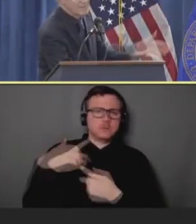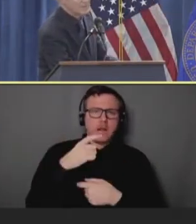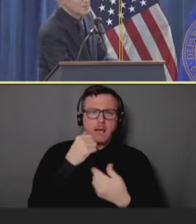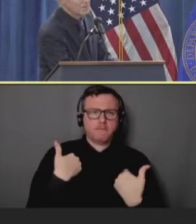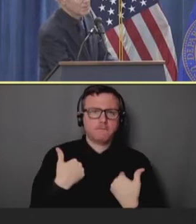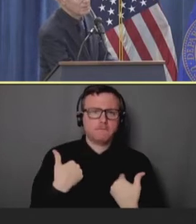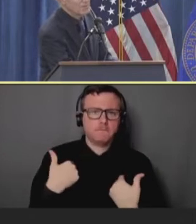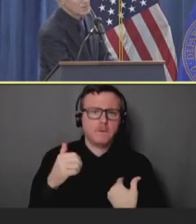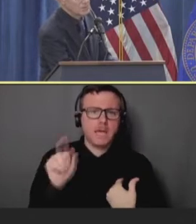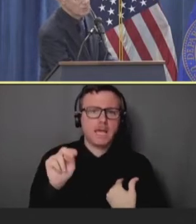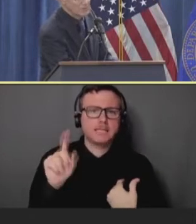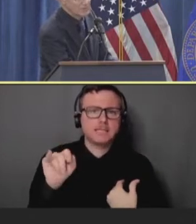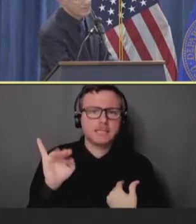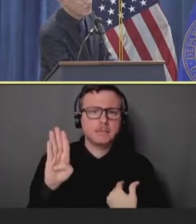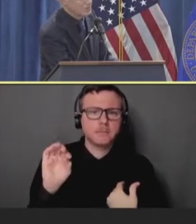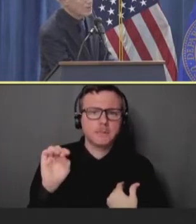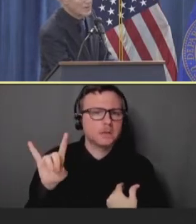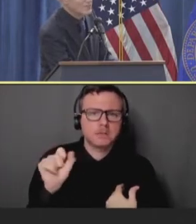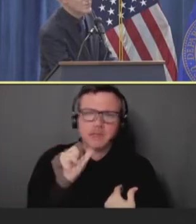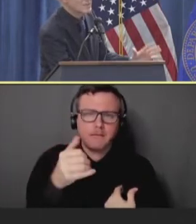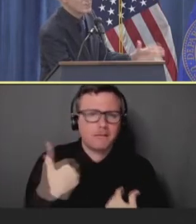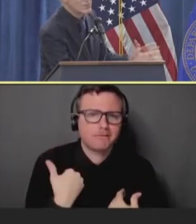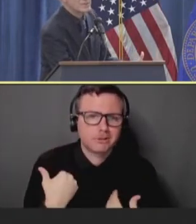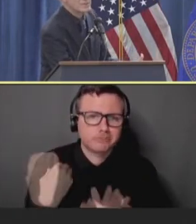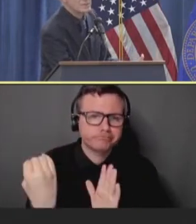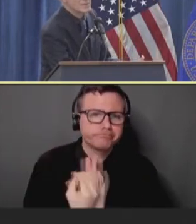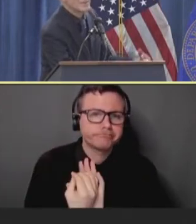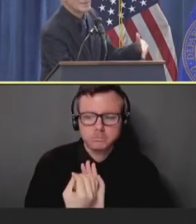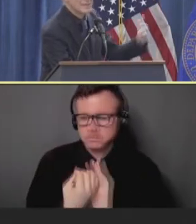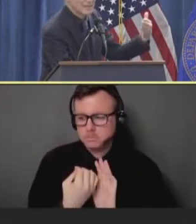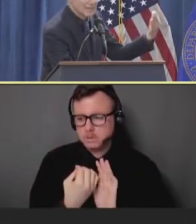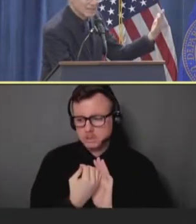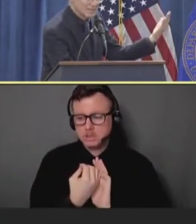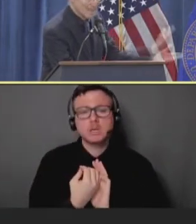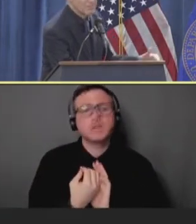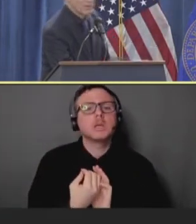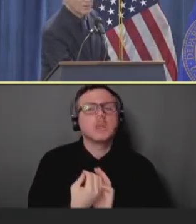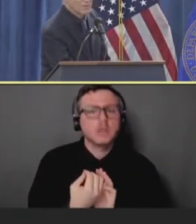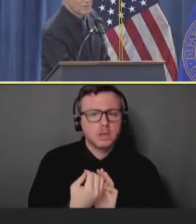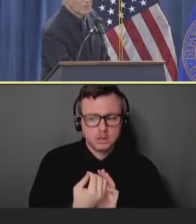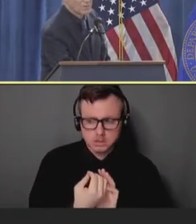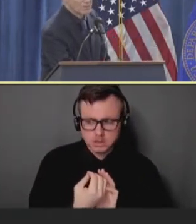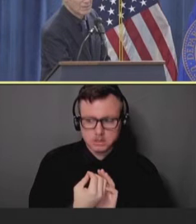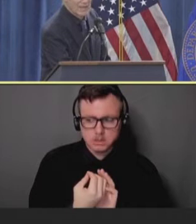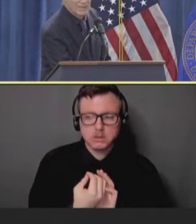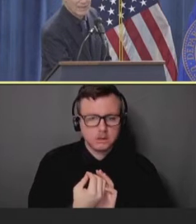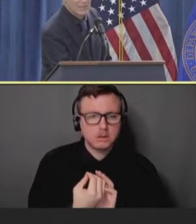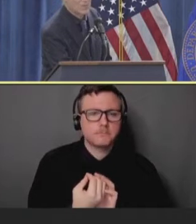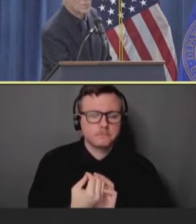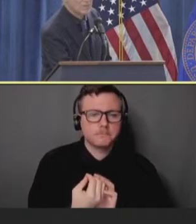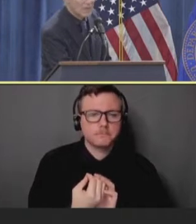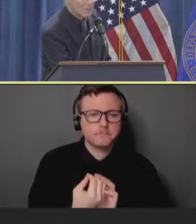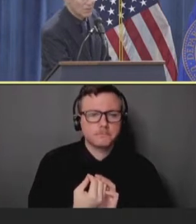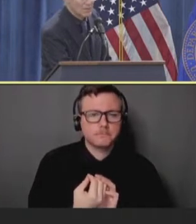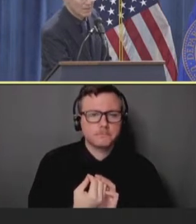was a much smaller figure. So, for some reason, in at least that part of the world, the live vaccine was not working